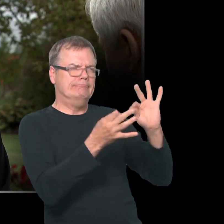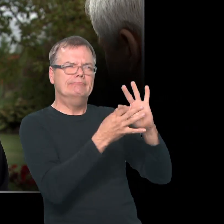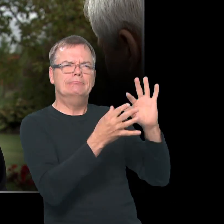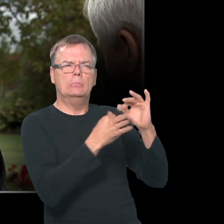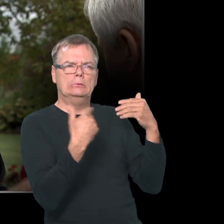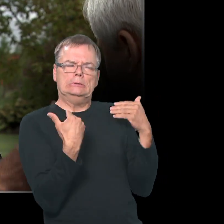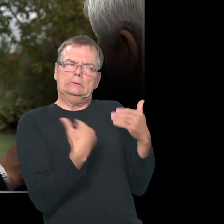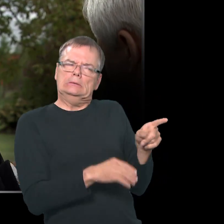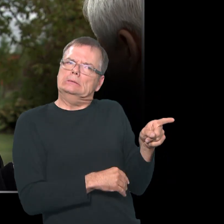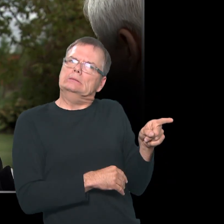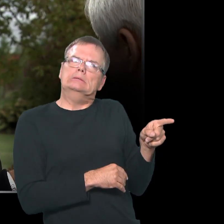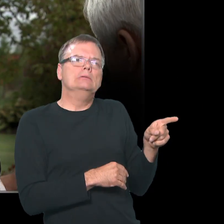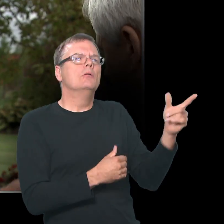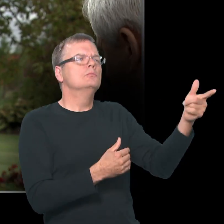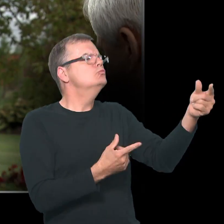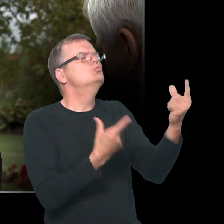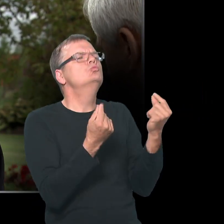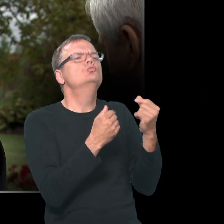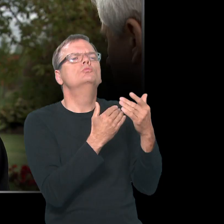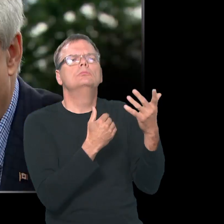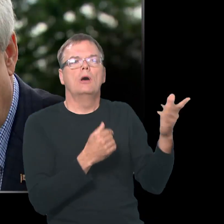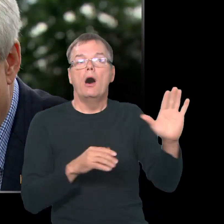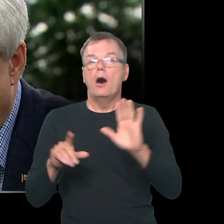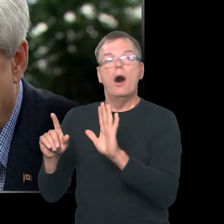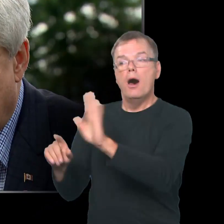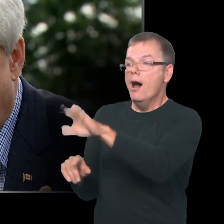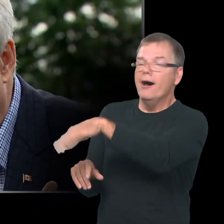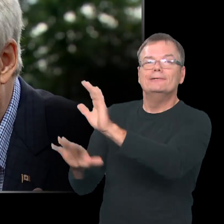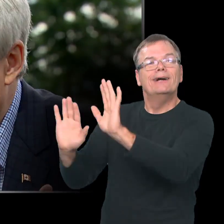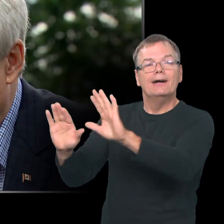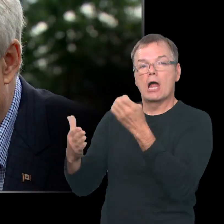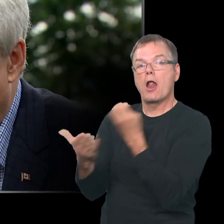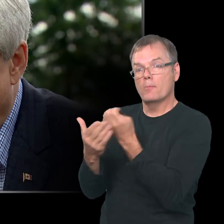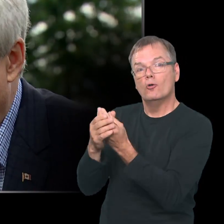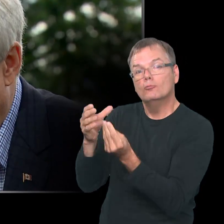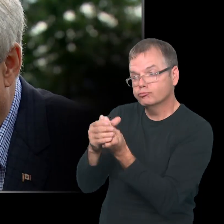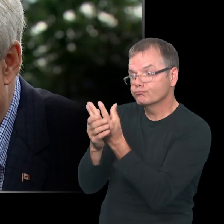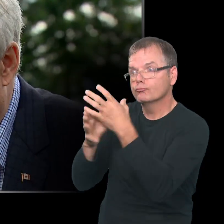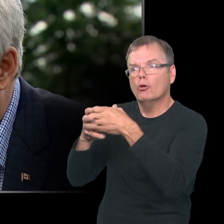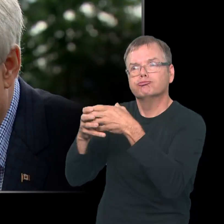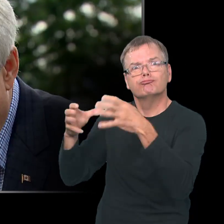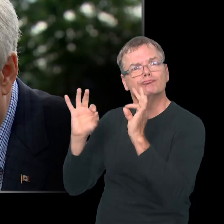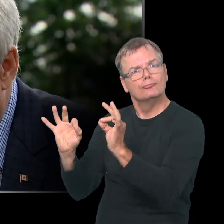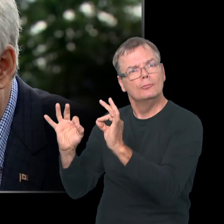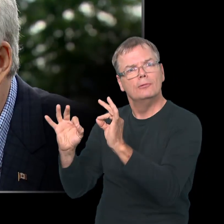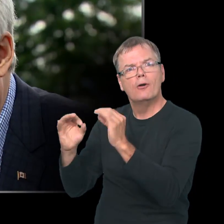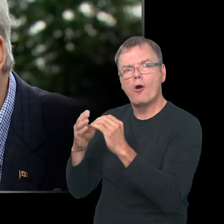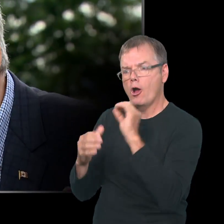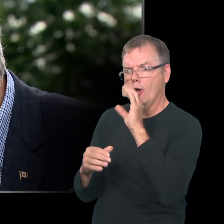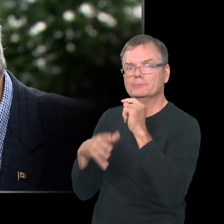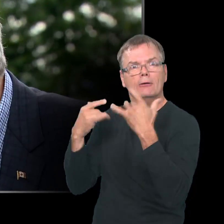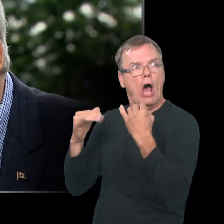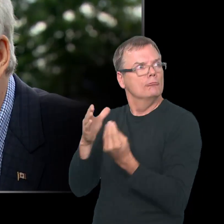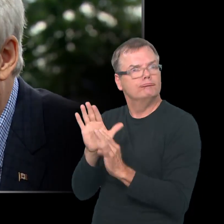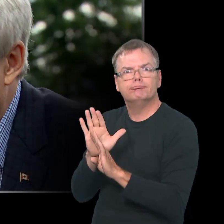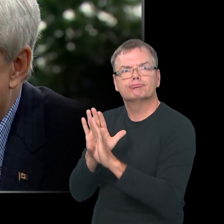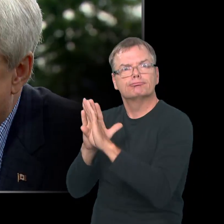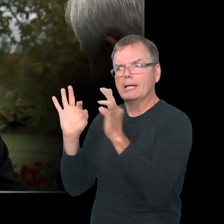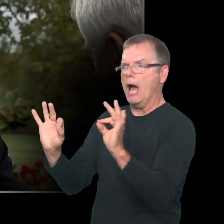I appreciate what you're suggesting about where we are, but nevertheless, the definition is there. Well, look, no. I think the economy is growing now,